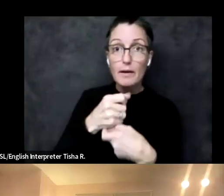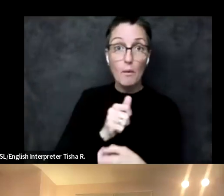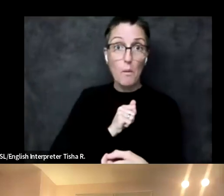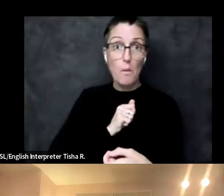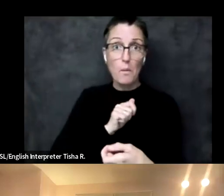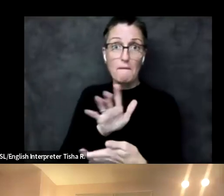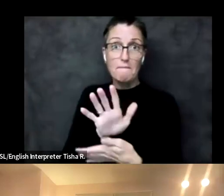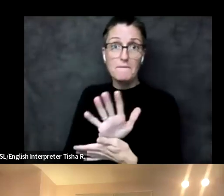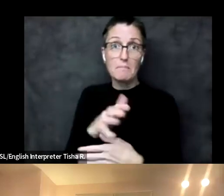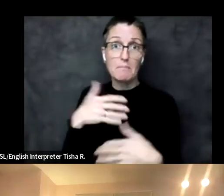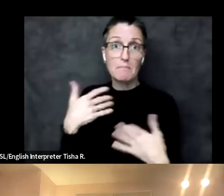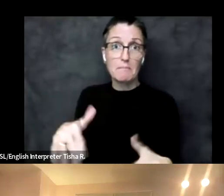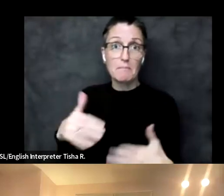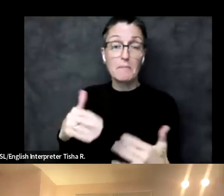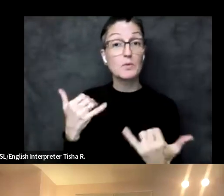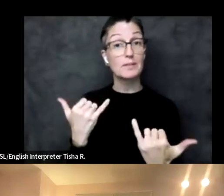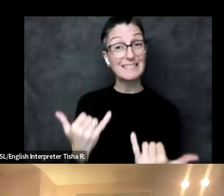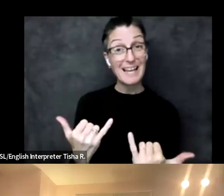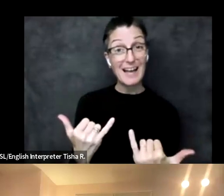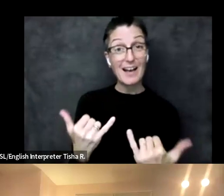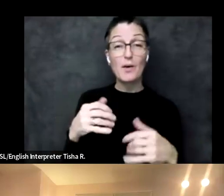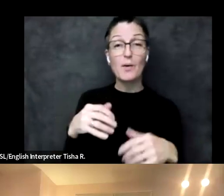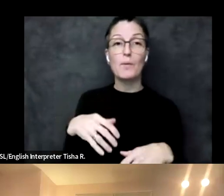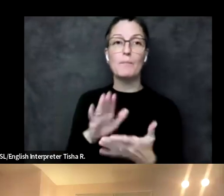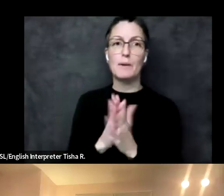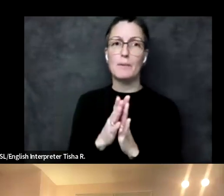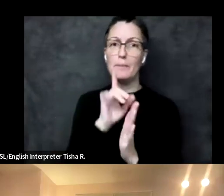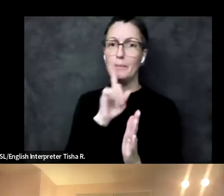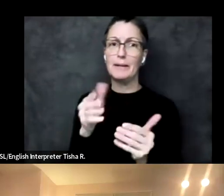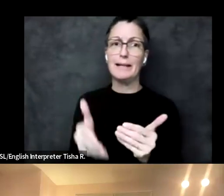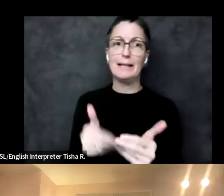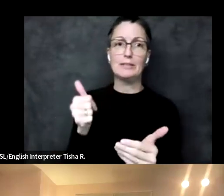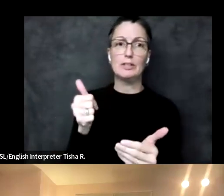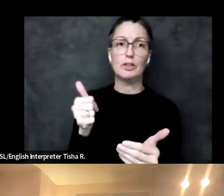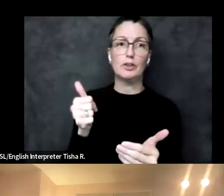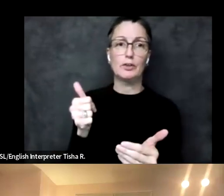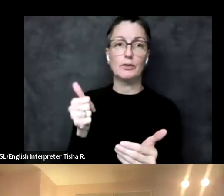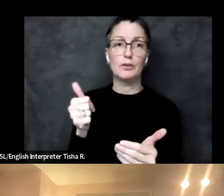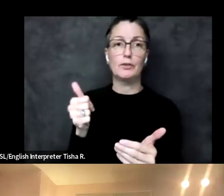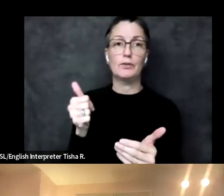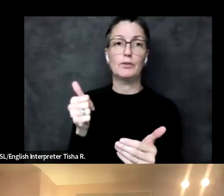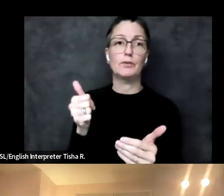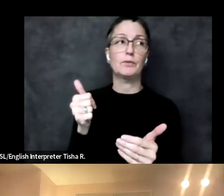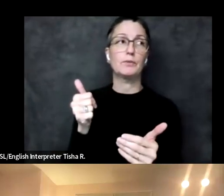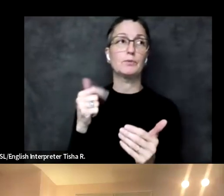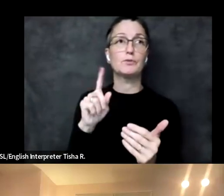So now we're at the point where it's a lot easier to do that so people can pick up the camera and just start going.